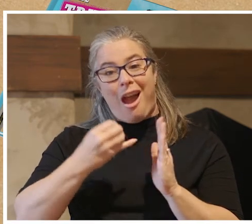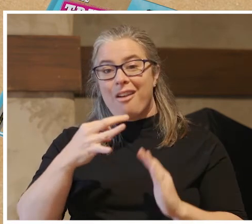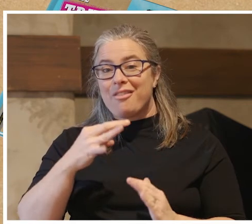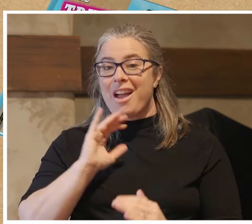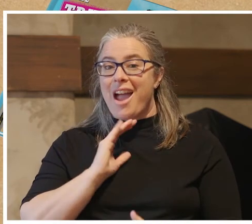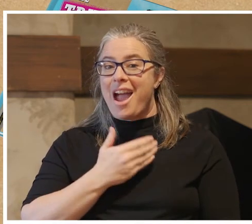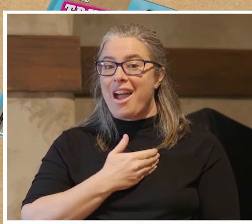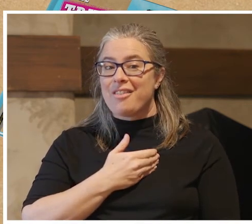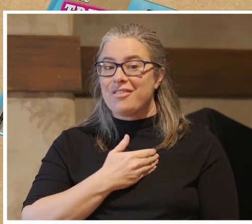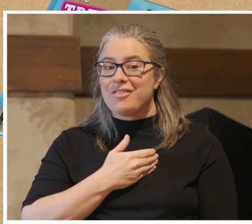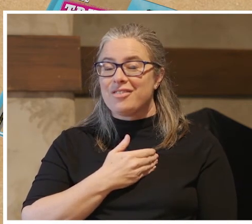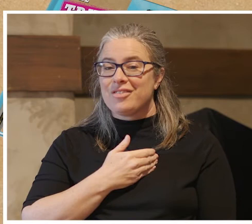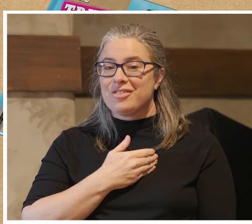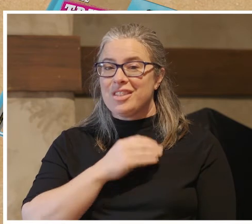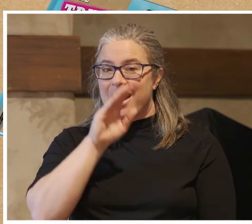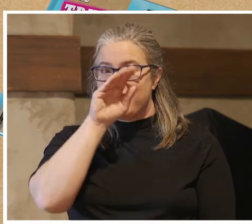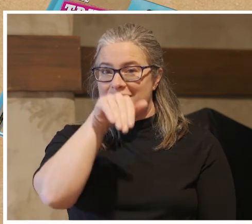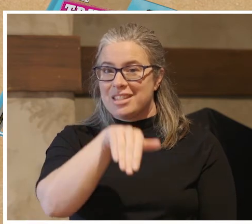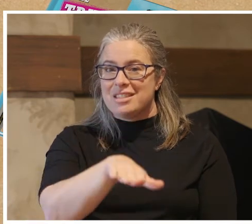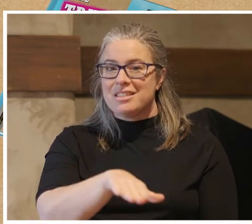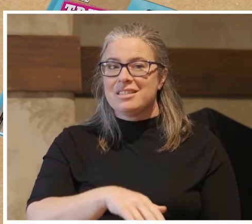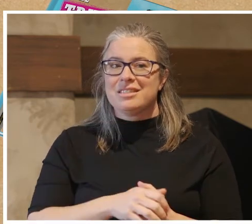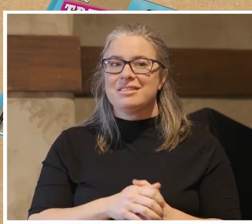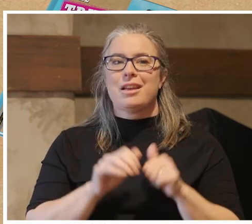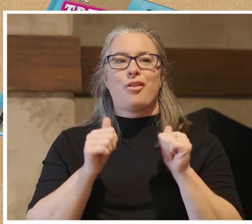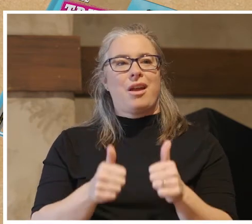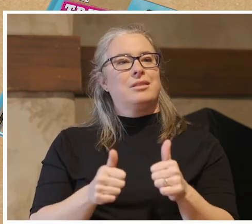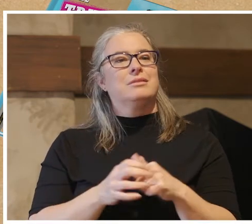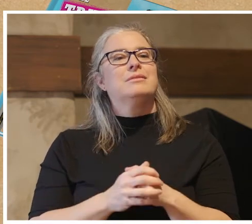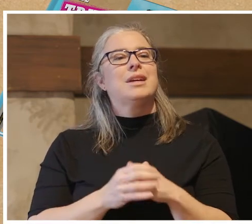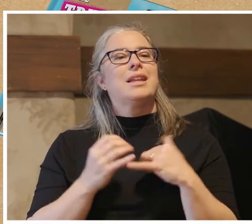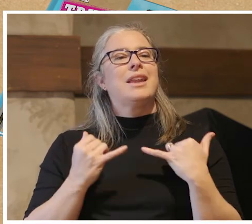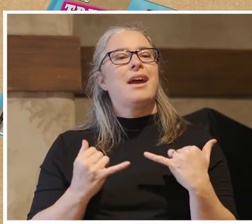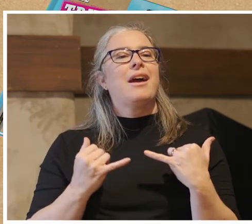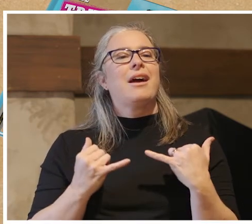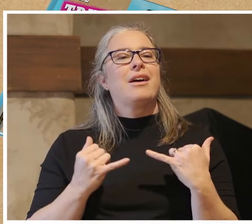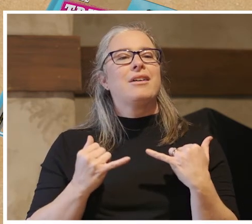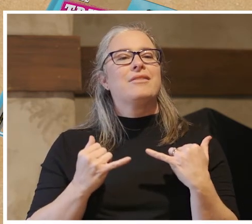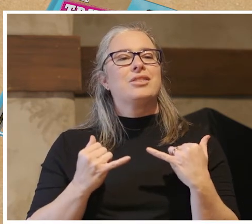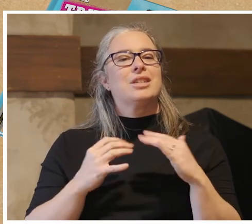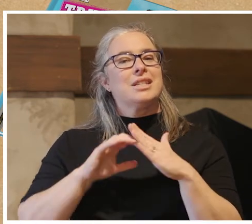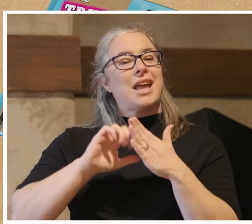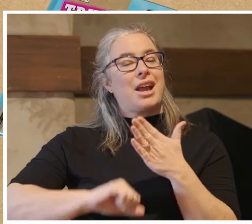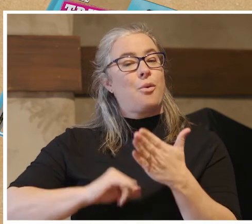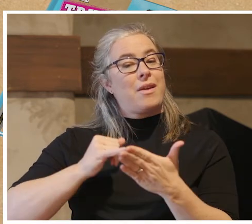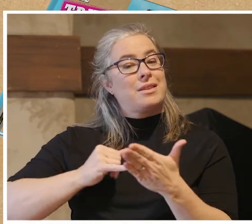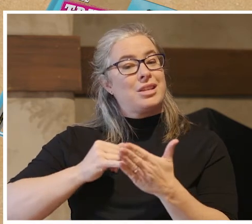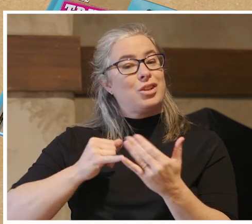of our handsome little Fitz. All right, now, if we take away the sketching lines